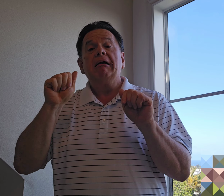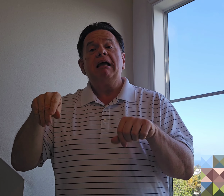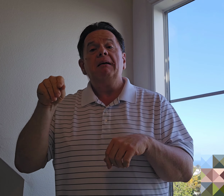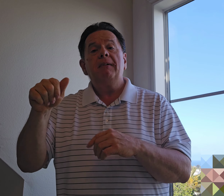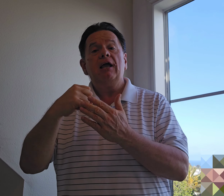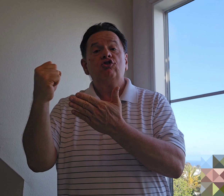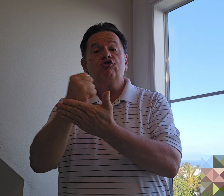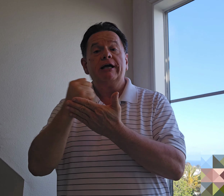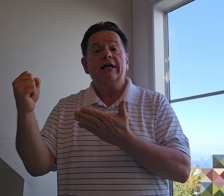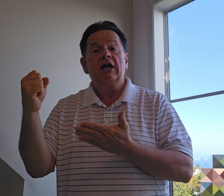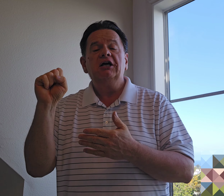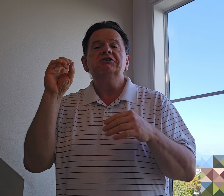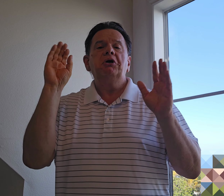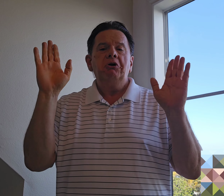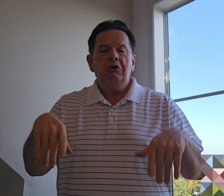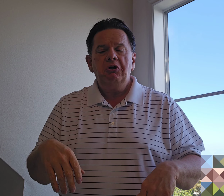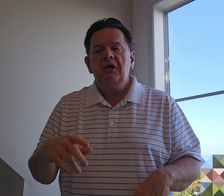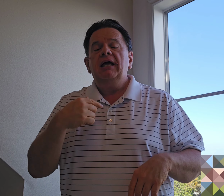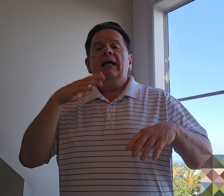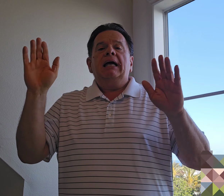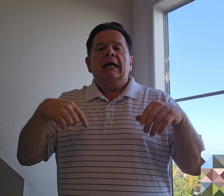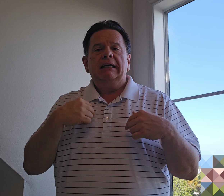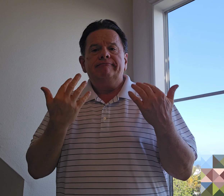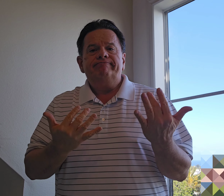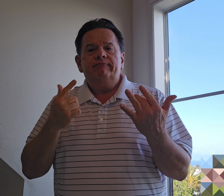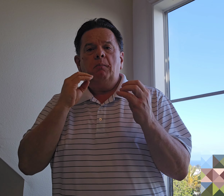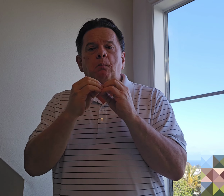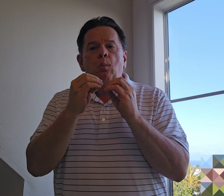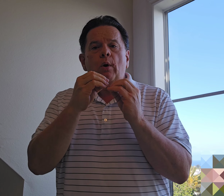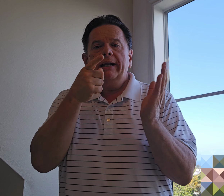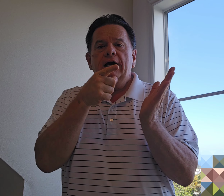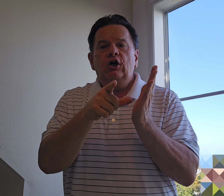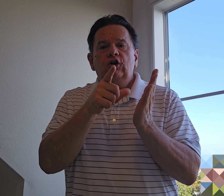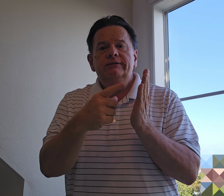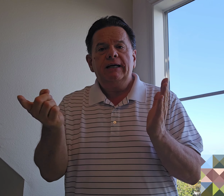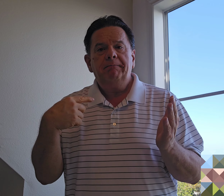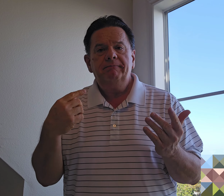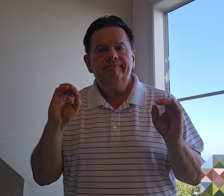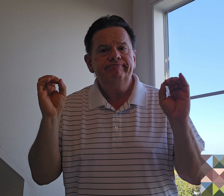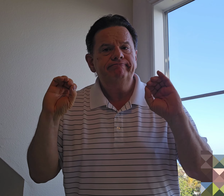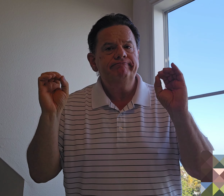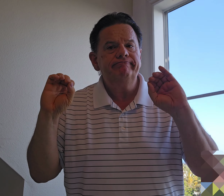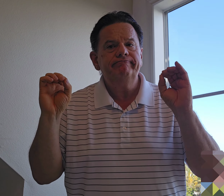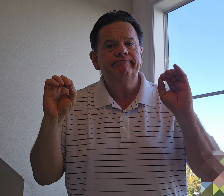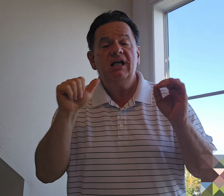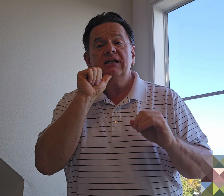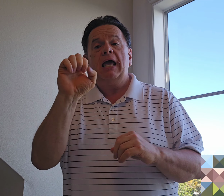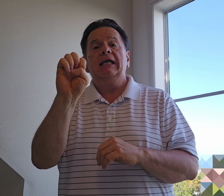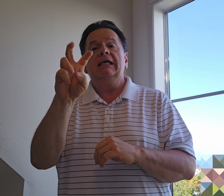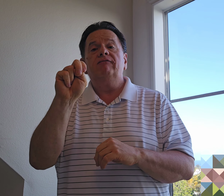and it allowed me to pay by credit card. I fully expected more letters to come soon, but none came.